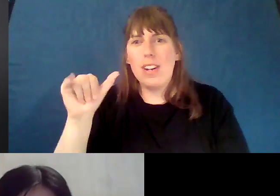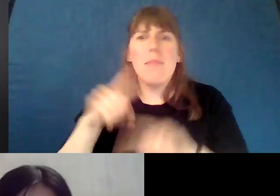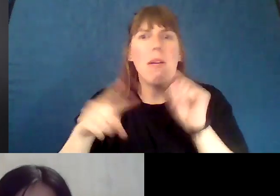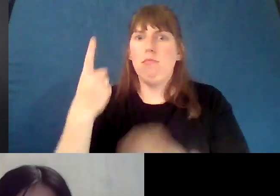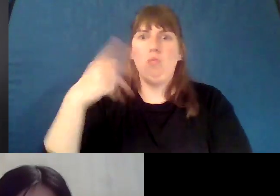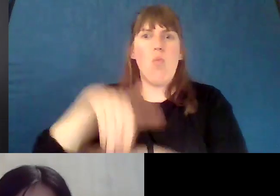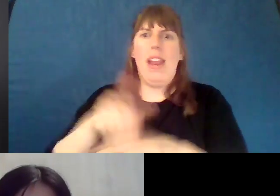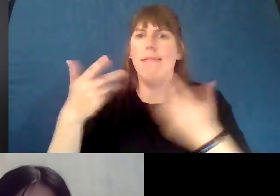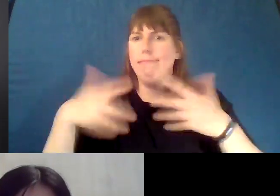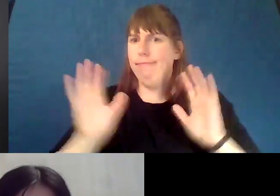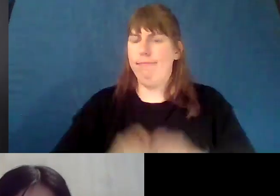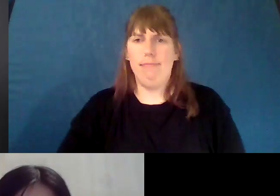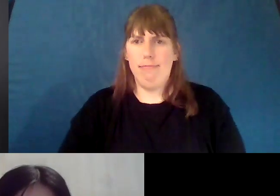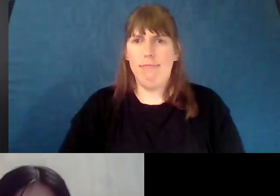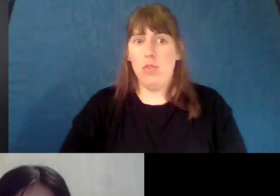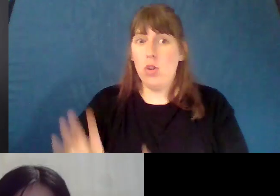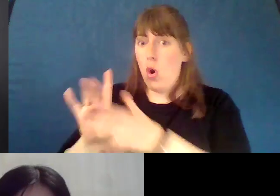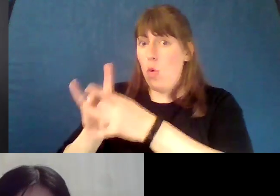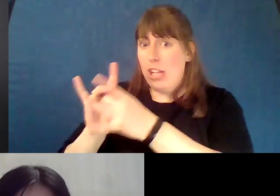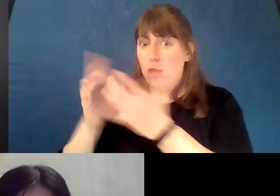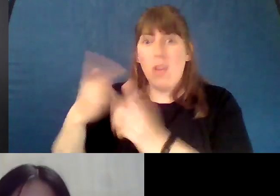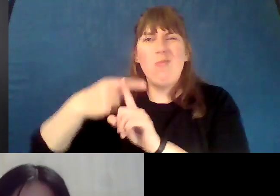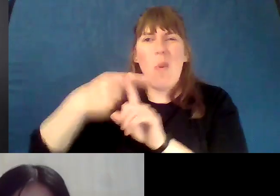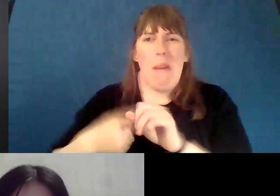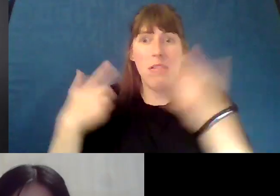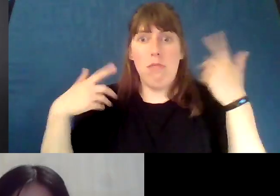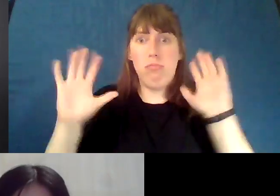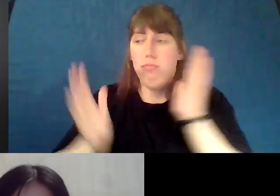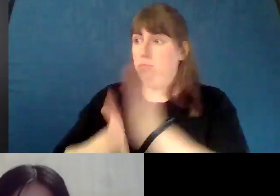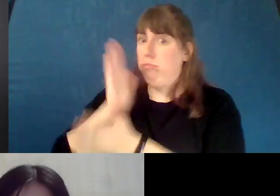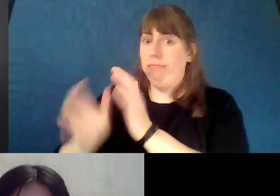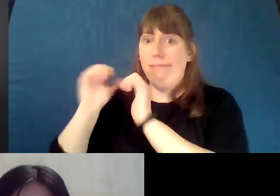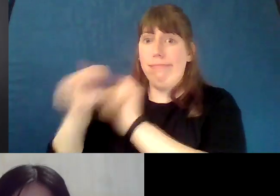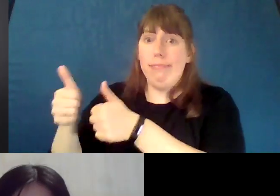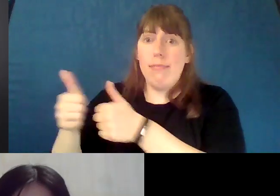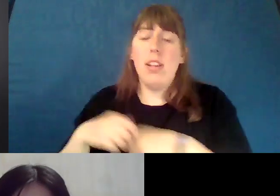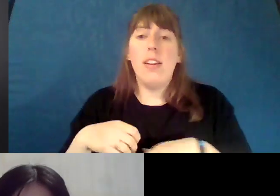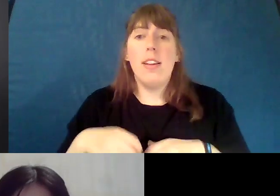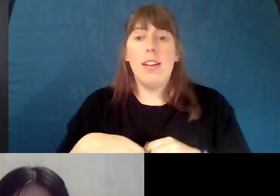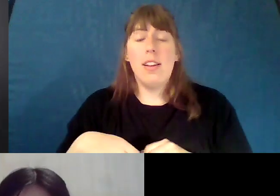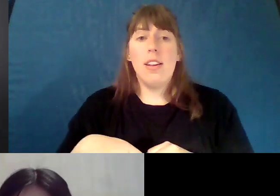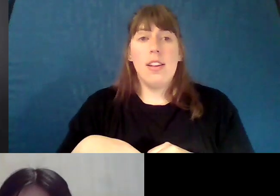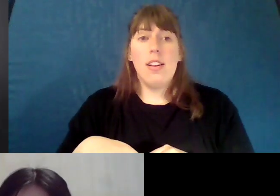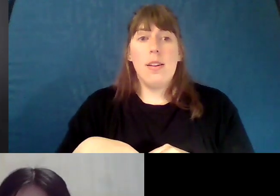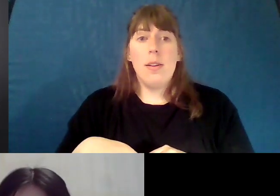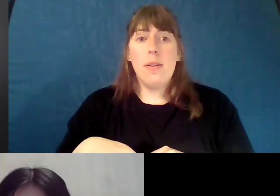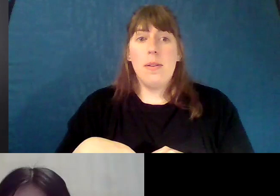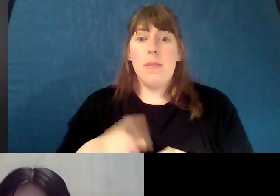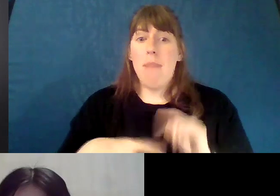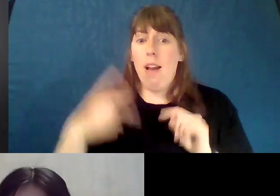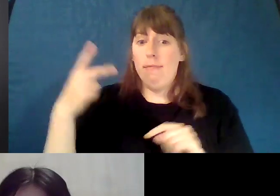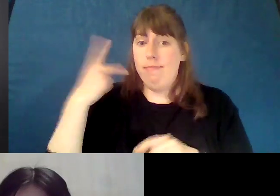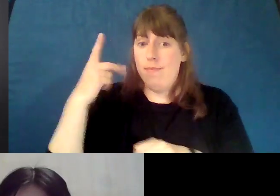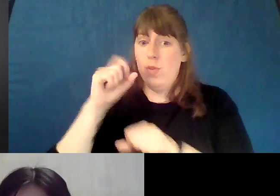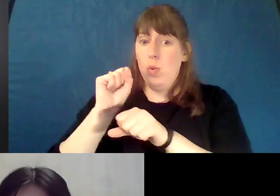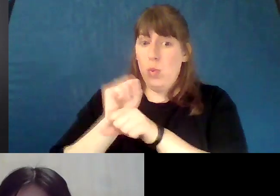the duration of your relationship is like, one month. So I think working within an institutional